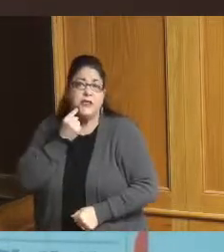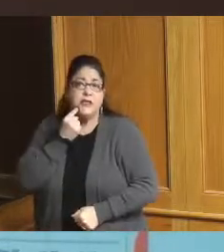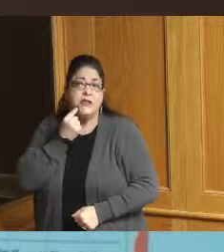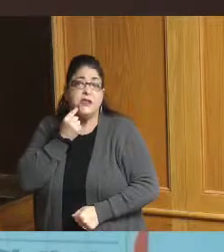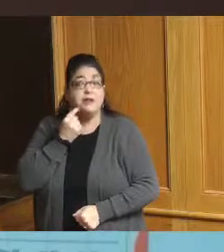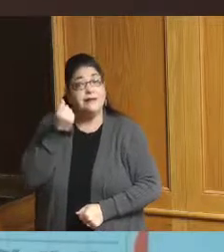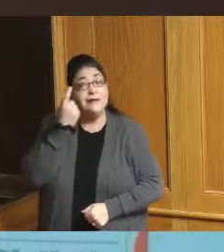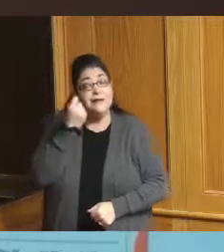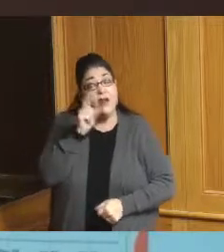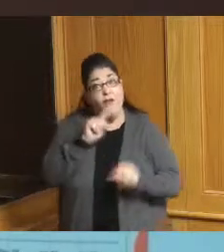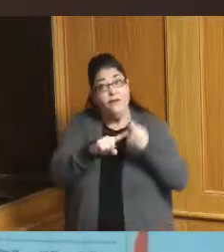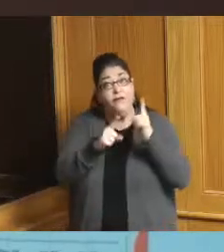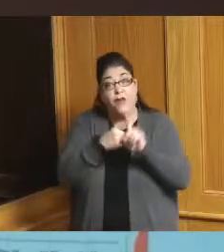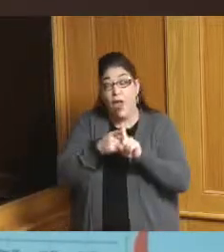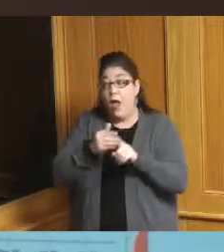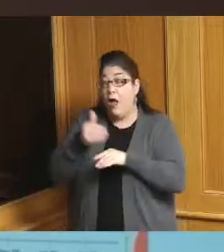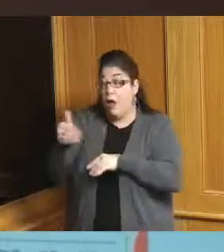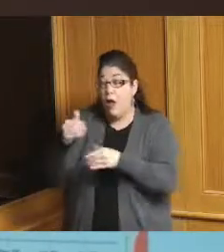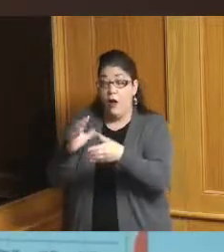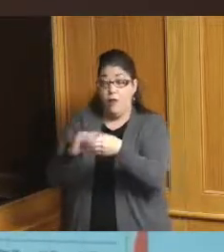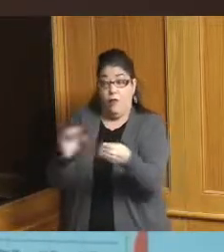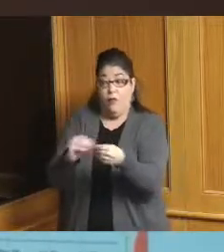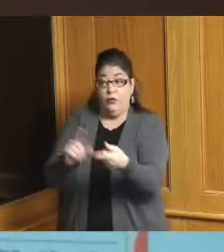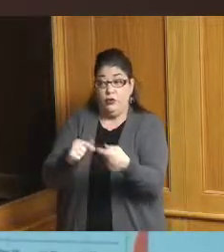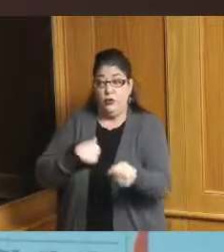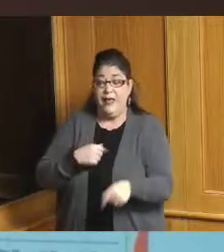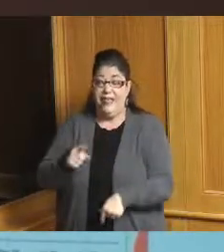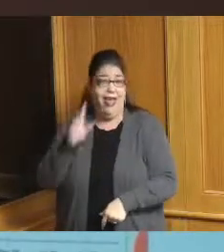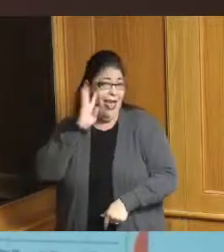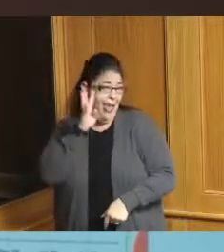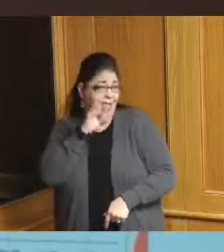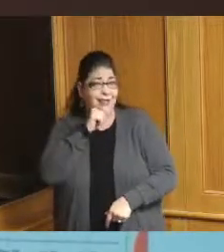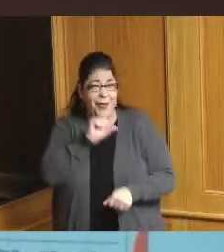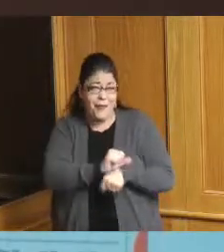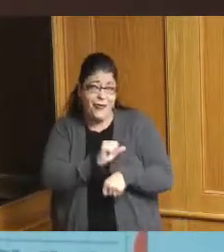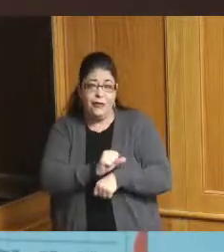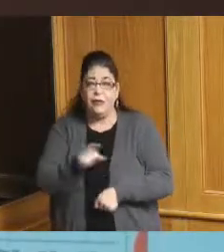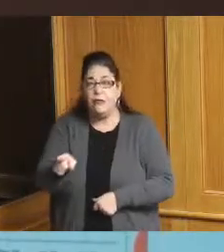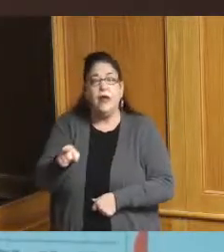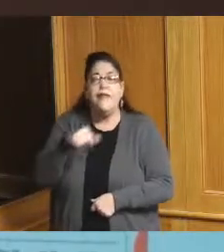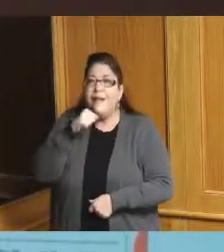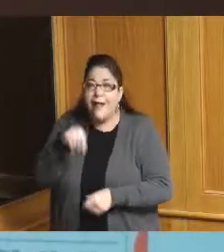case to make you believe that the vaccines aren't working realize your friend's not in the hospital